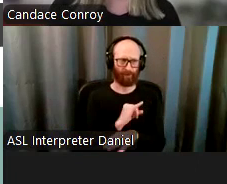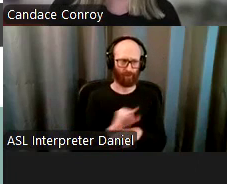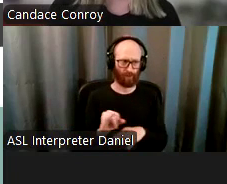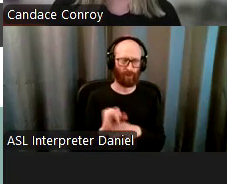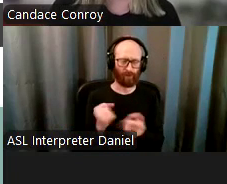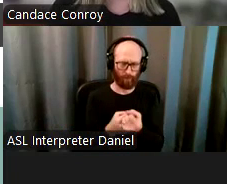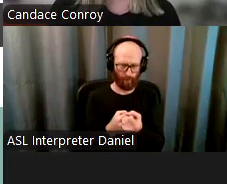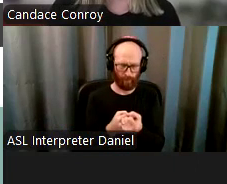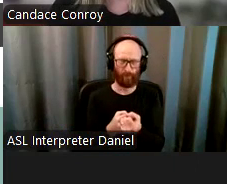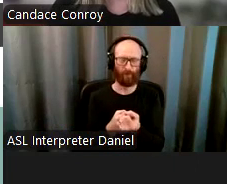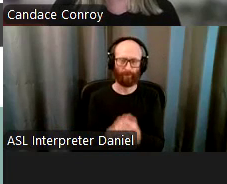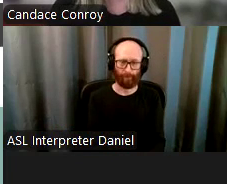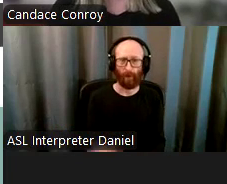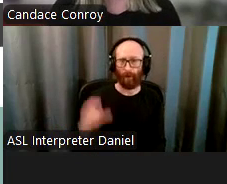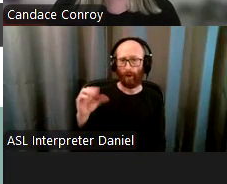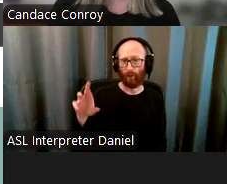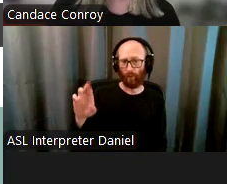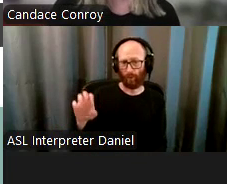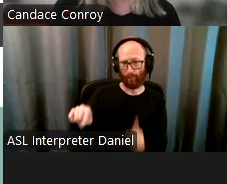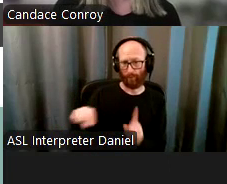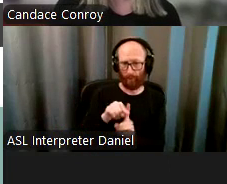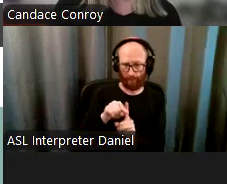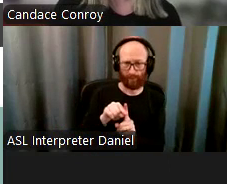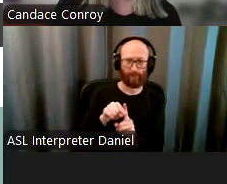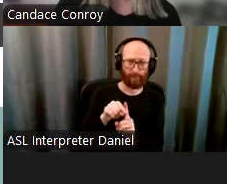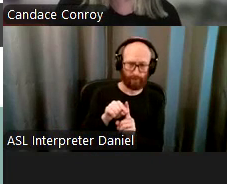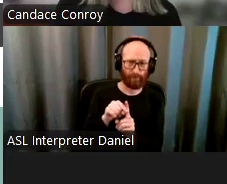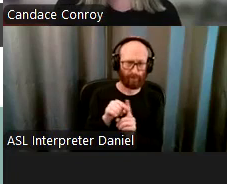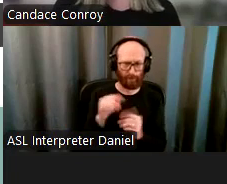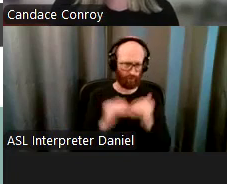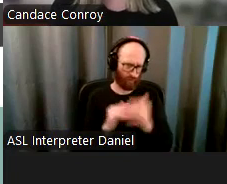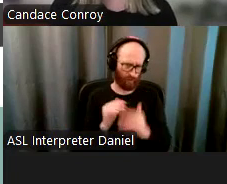Construction is supported by industry across the state of Washington. We're